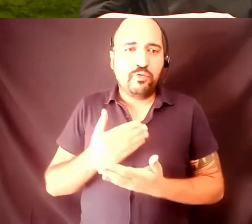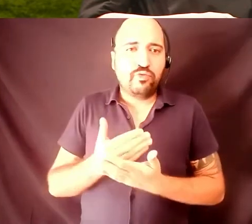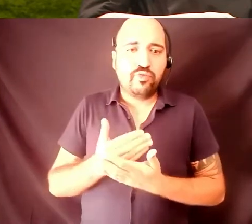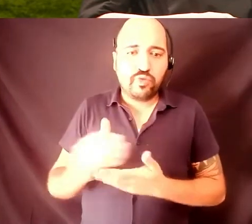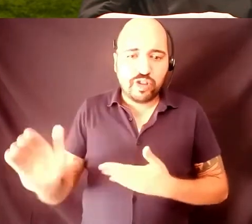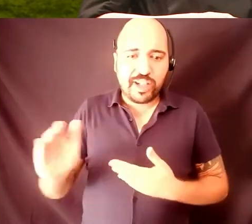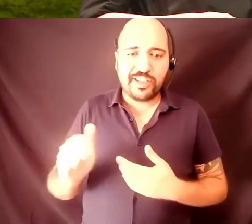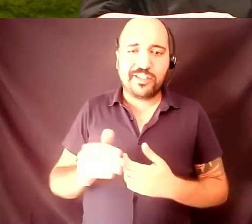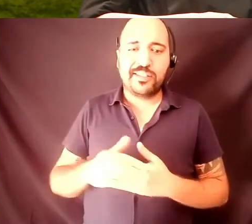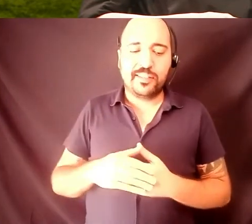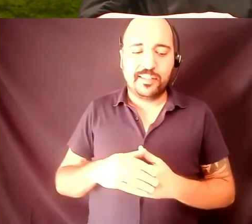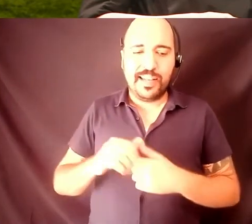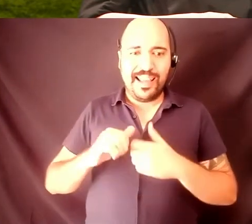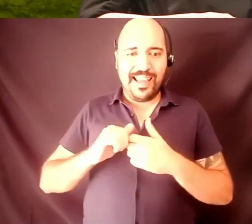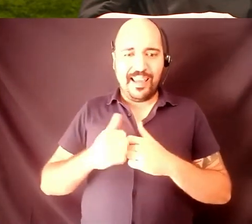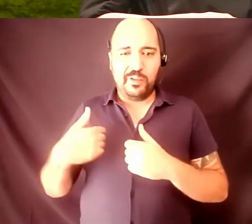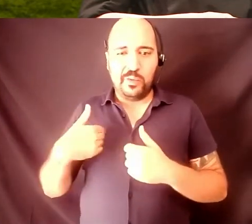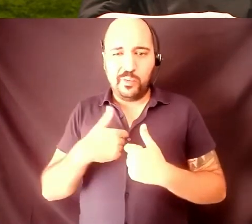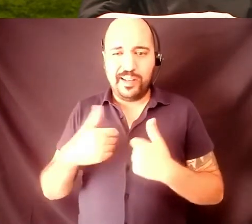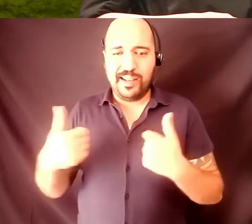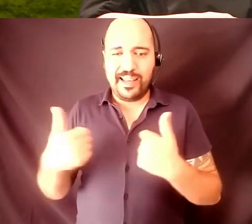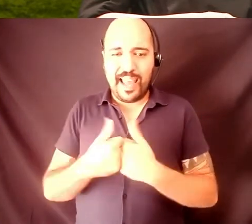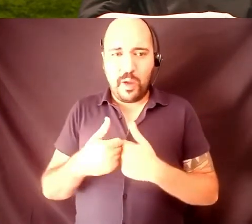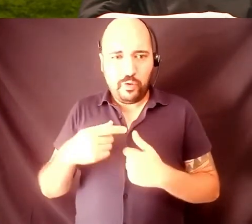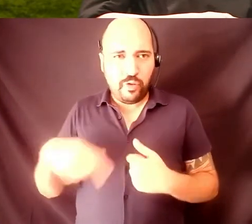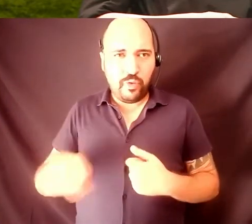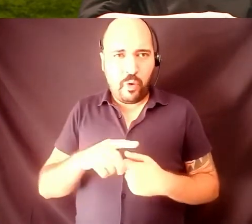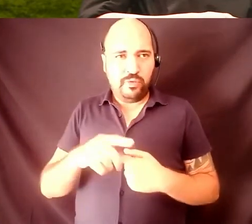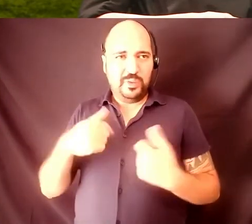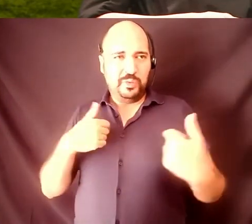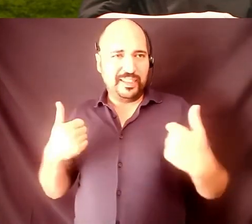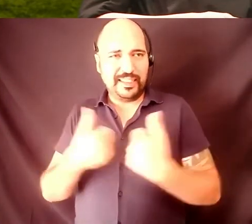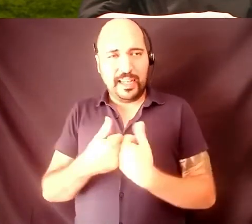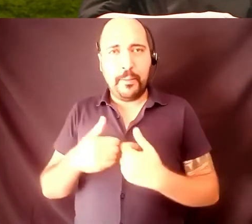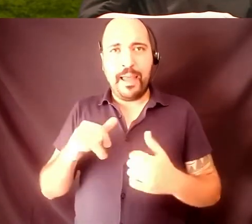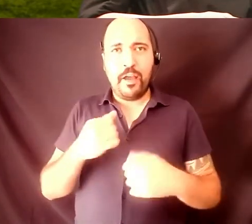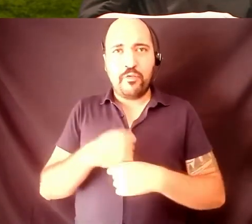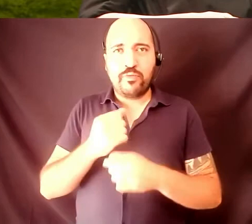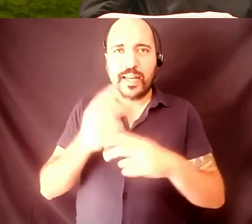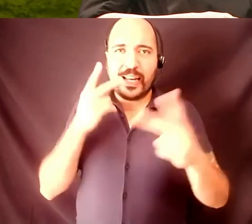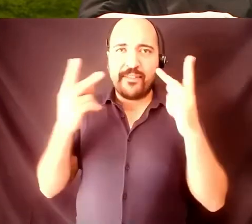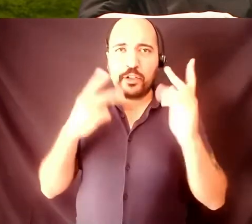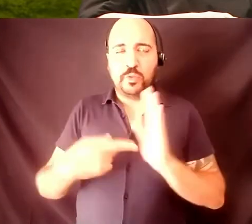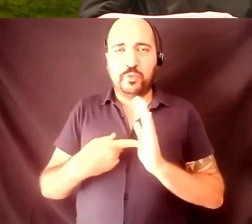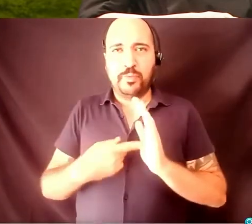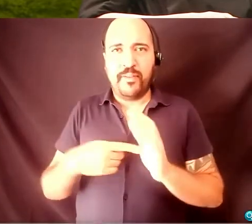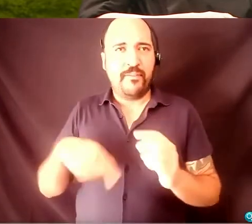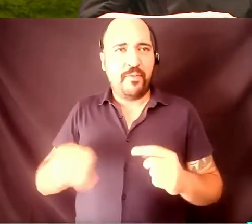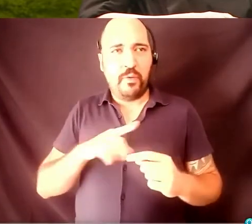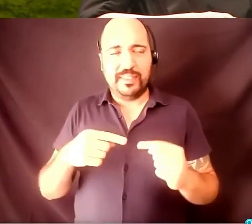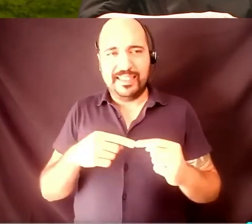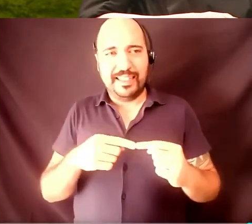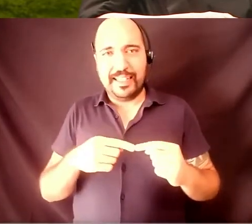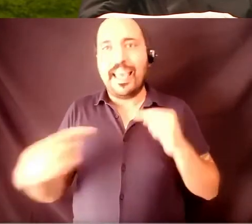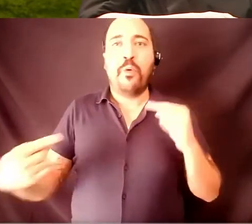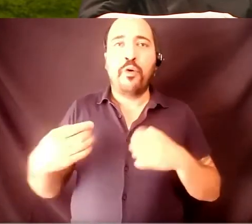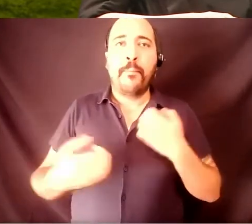We counter those by creating visual representations of those counteremotions. Things like acceptance. Things like joy. Things like resilience.